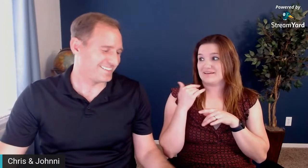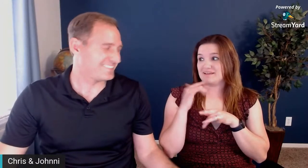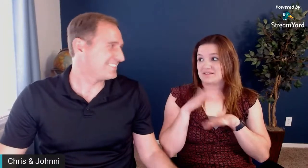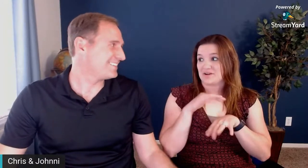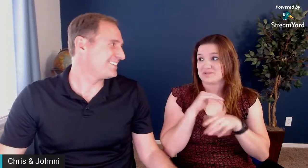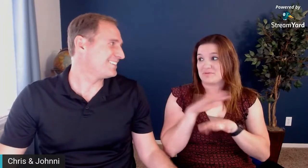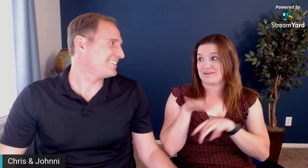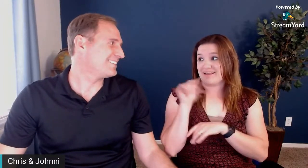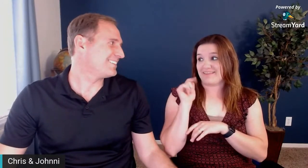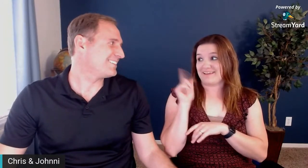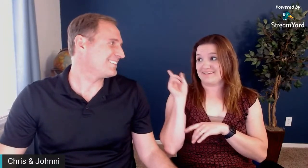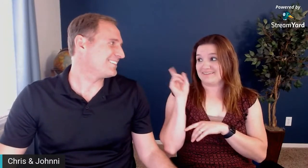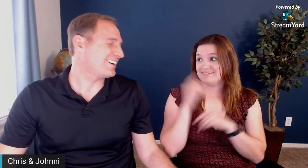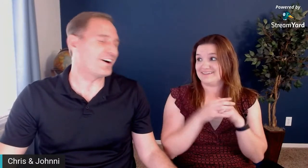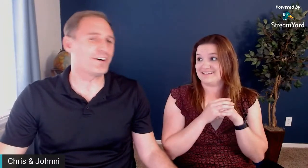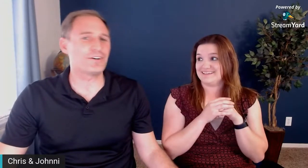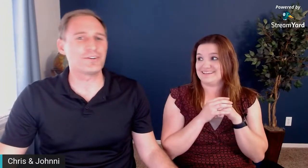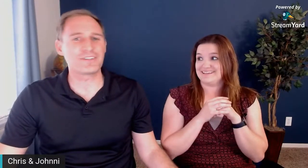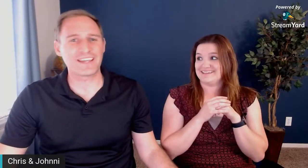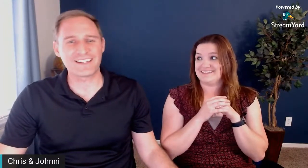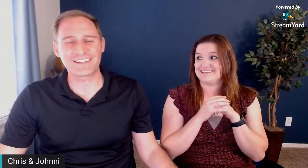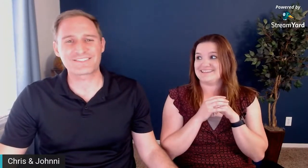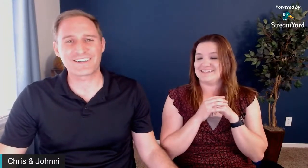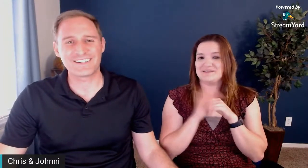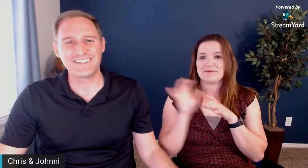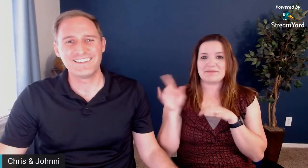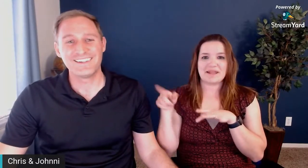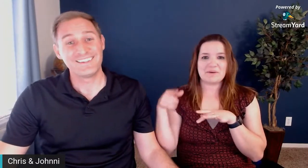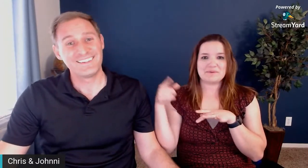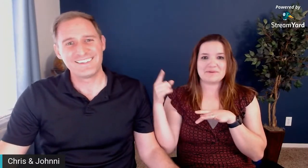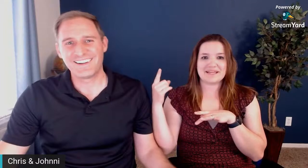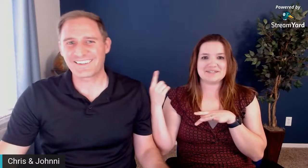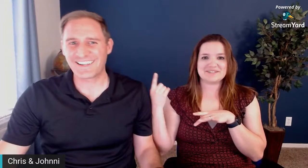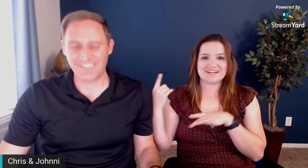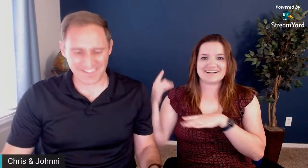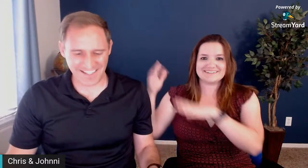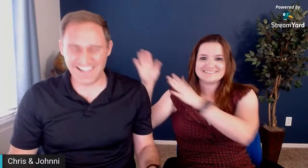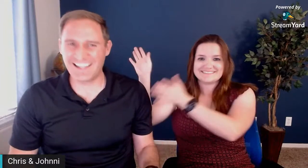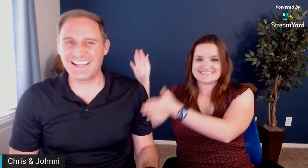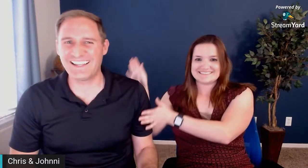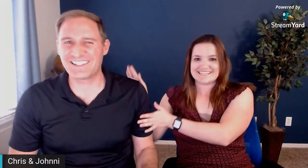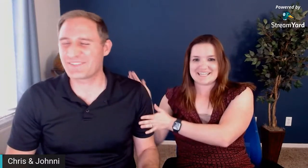at the doctor's comment in L.A. oh yeah that's right you might be alone okay well don't be